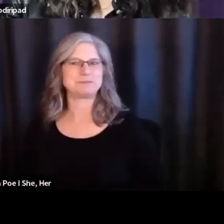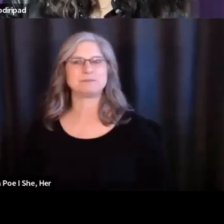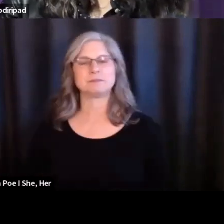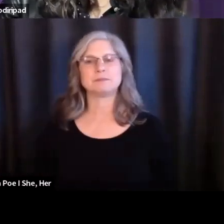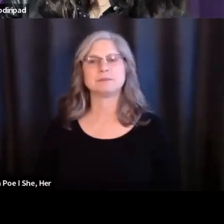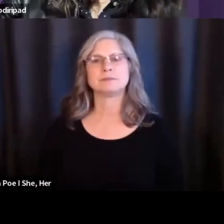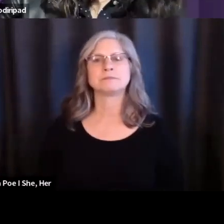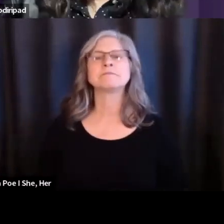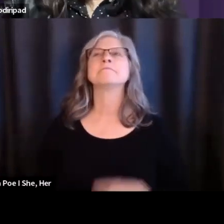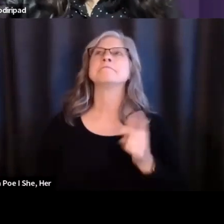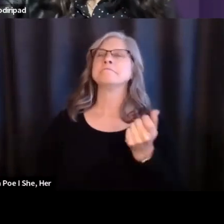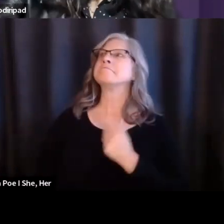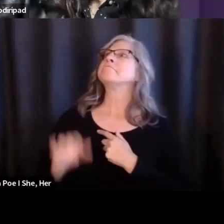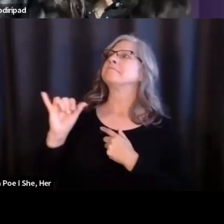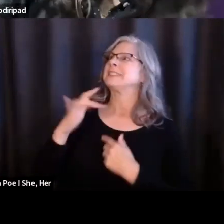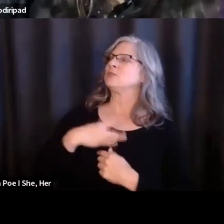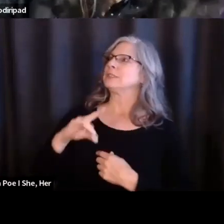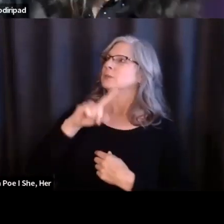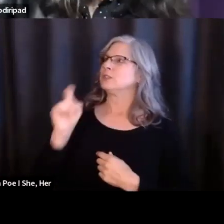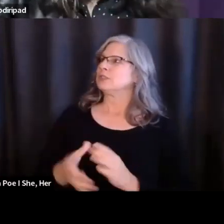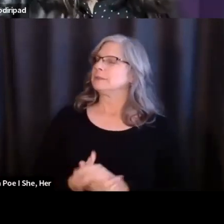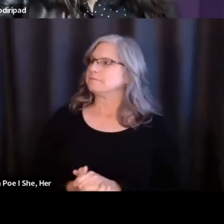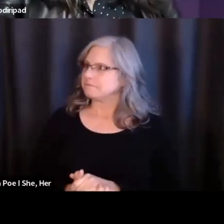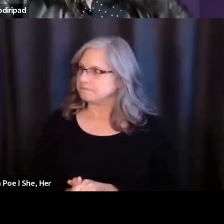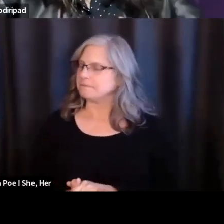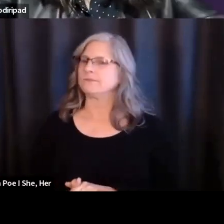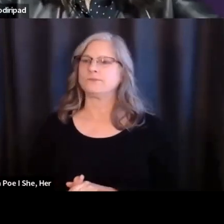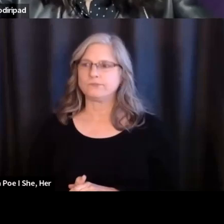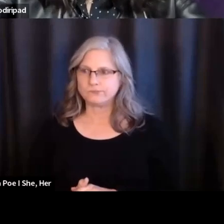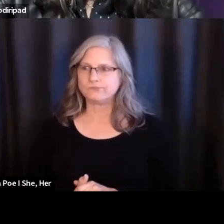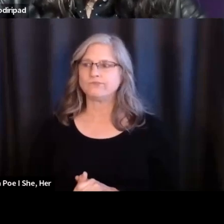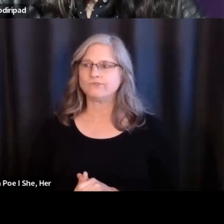Yeah. Interesting question. I guess,